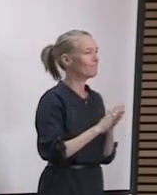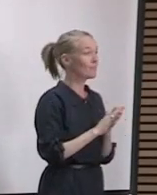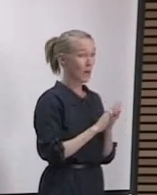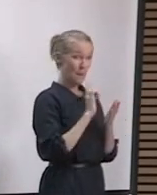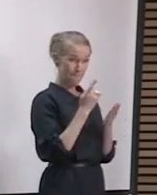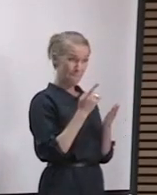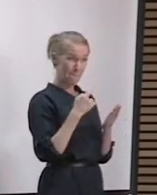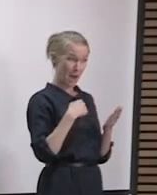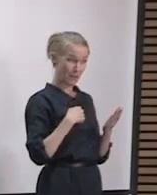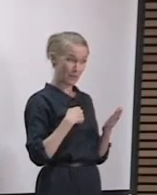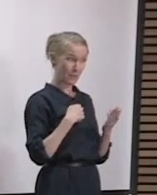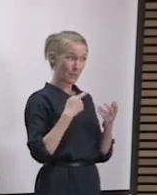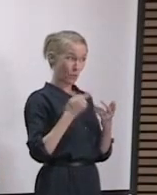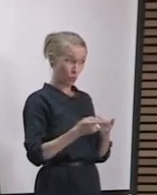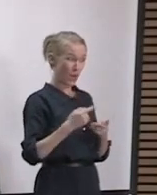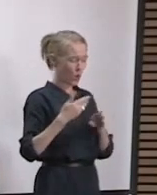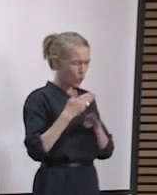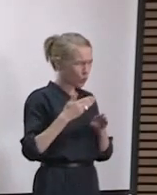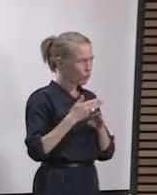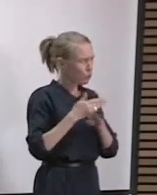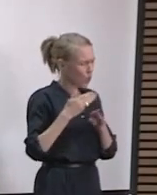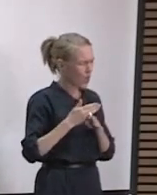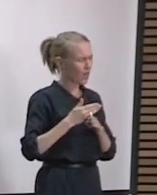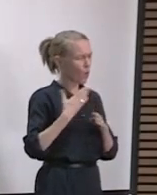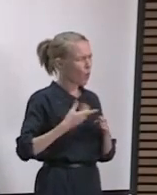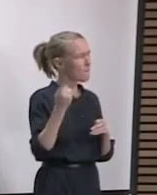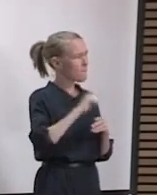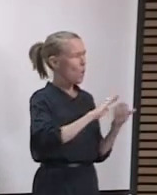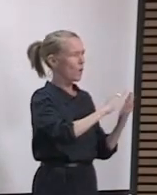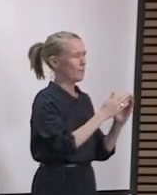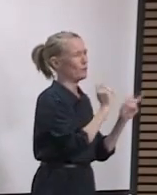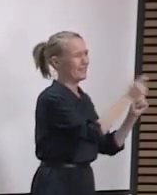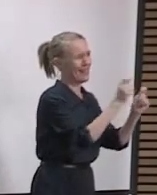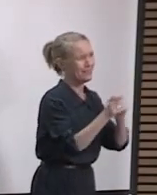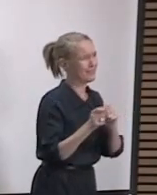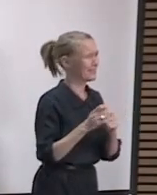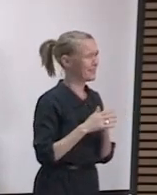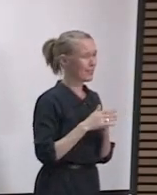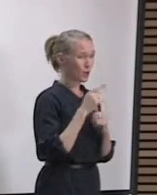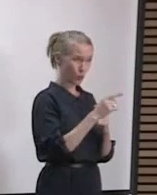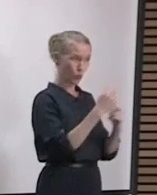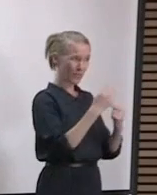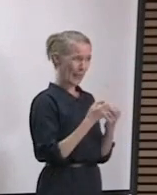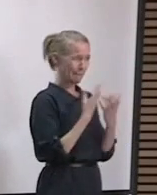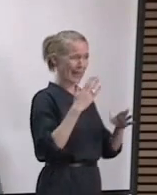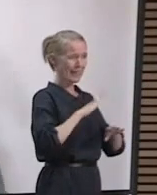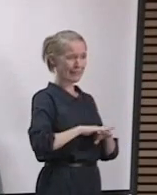fair to say that there was a constant piece of work to try to lift our community